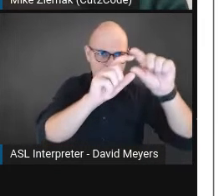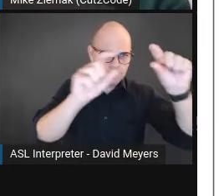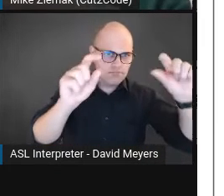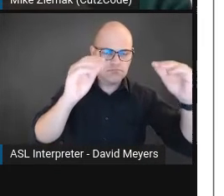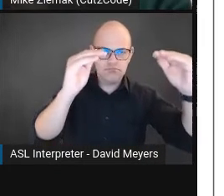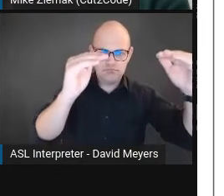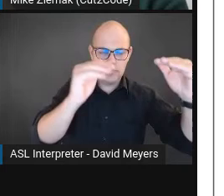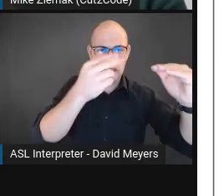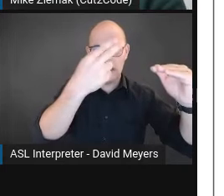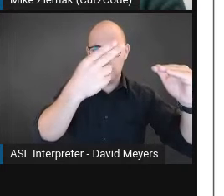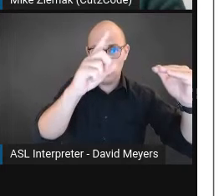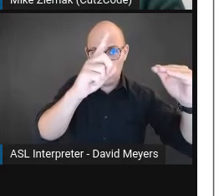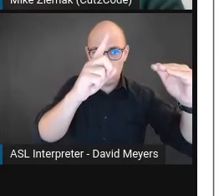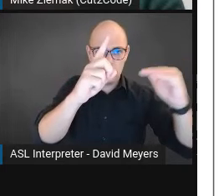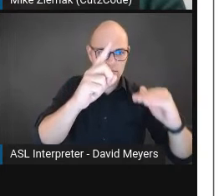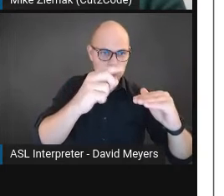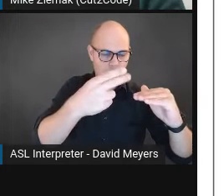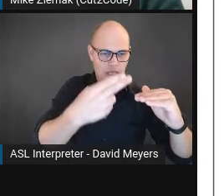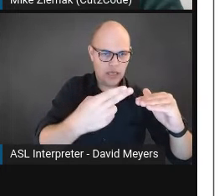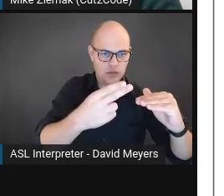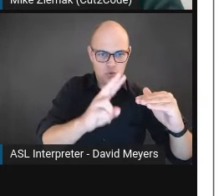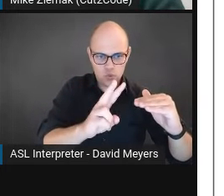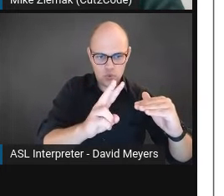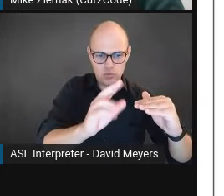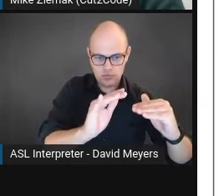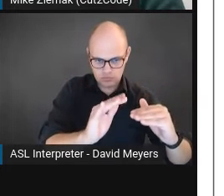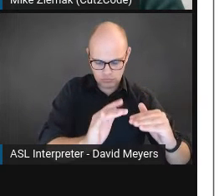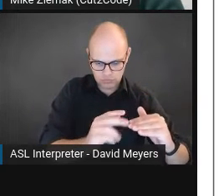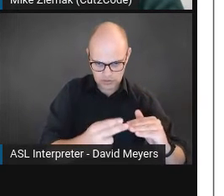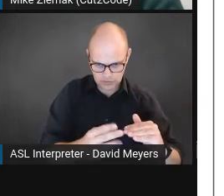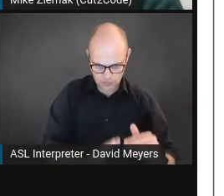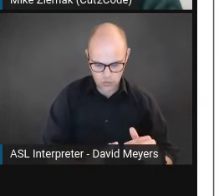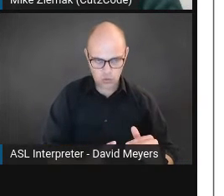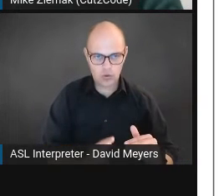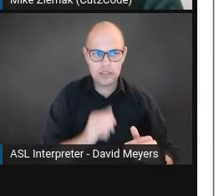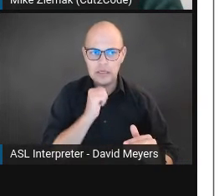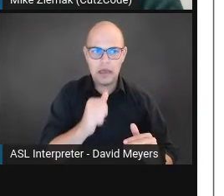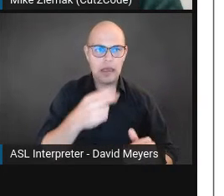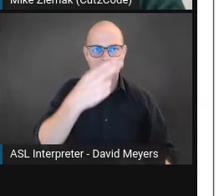from H1 to H6 or to H4 but we're not skipping any of the heading levels.